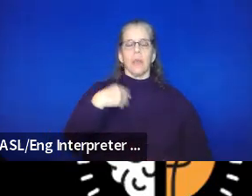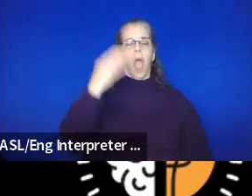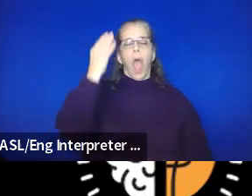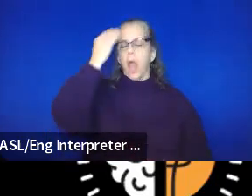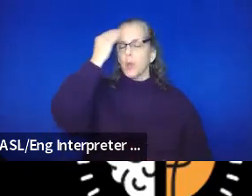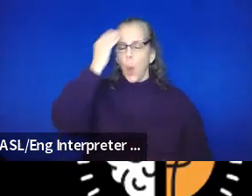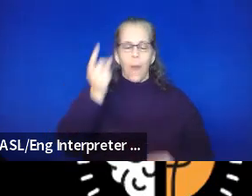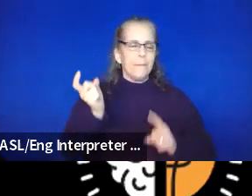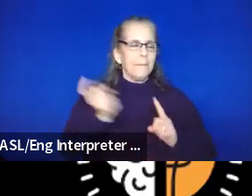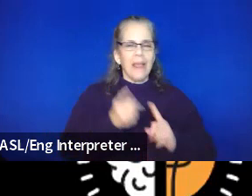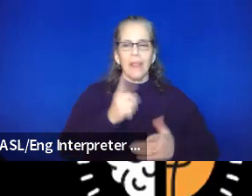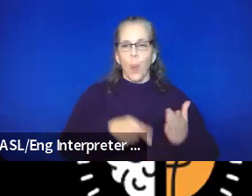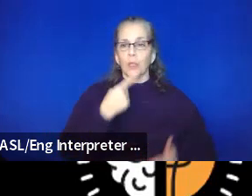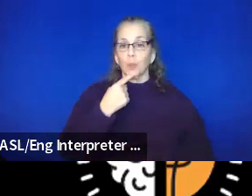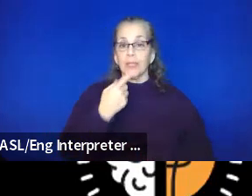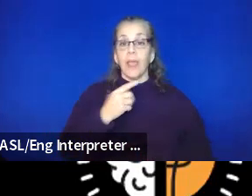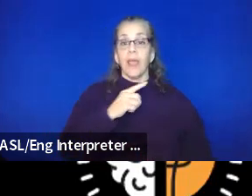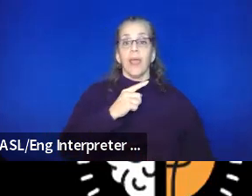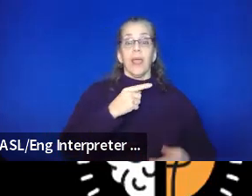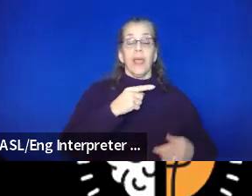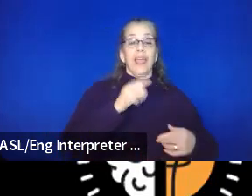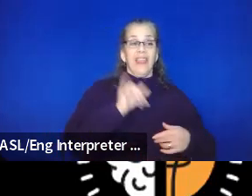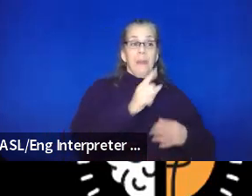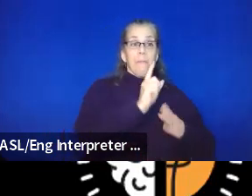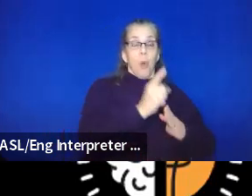to do even in the heat of the moment I didn't know what to do.